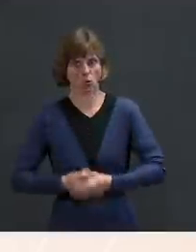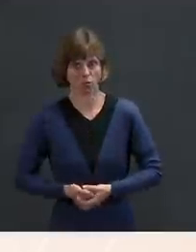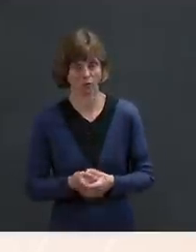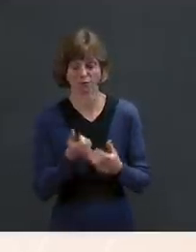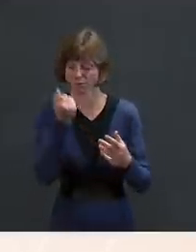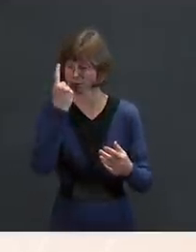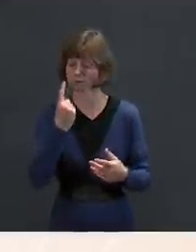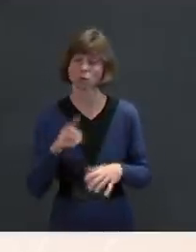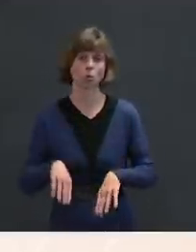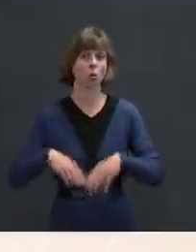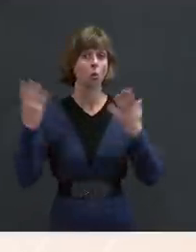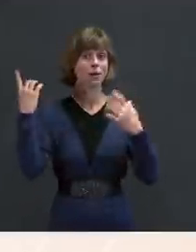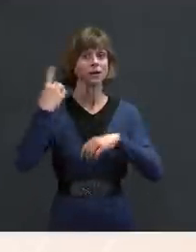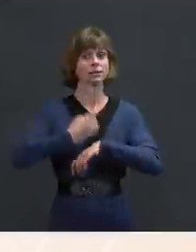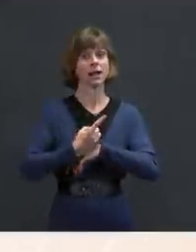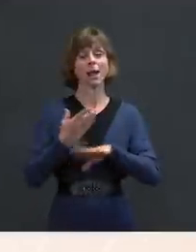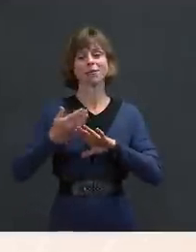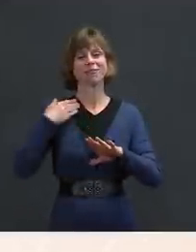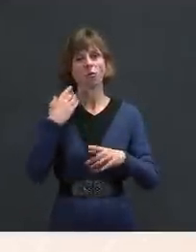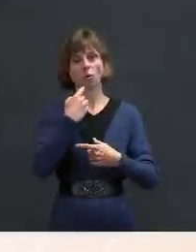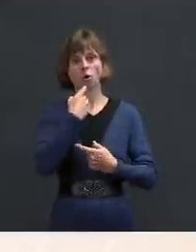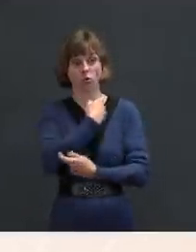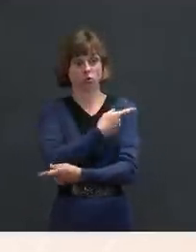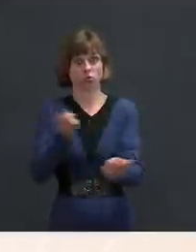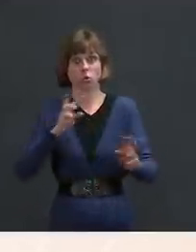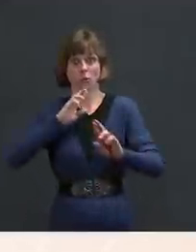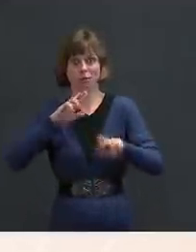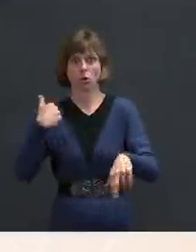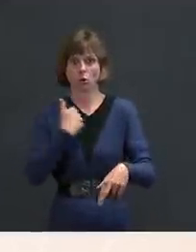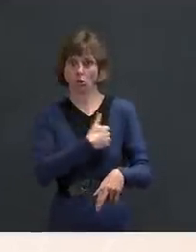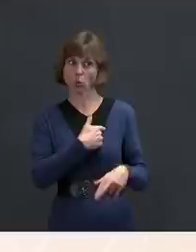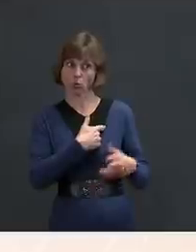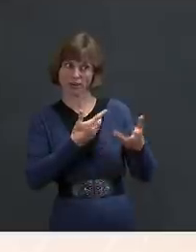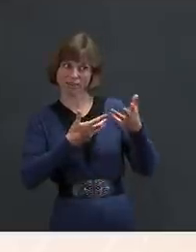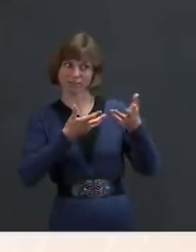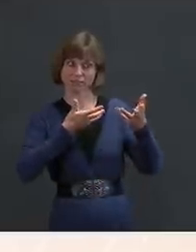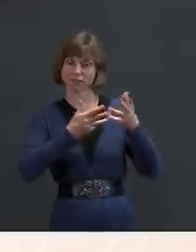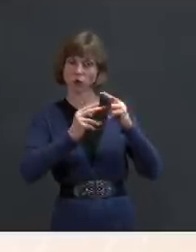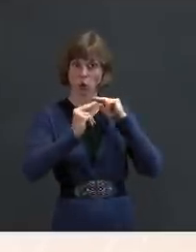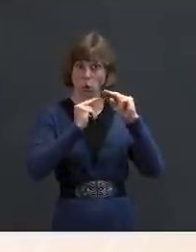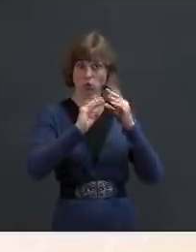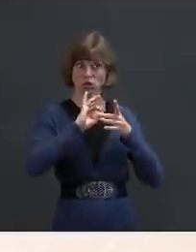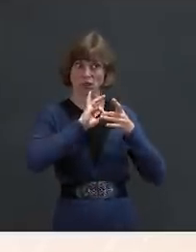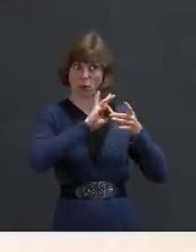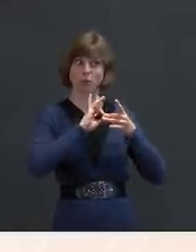even prior to the release of this report, have recalibrated the relationship, have made clear that it is going to be a shift